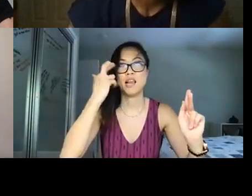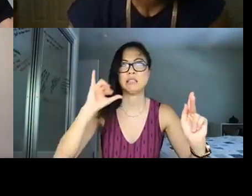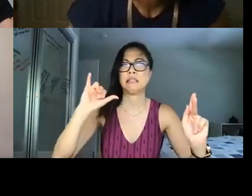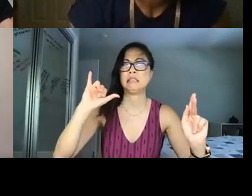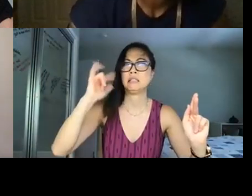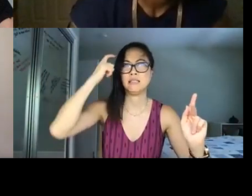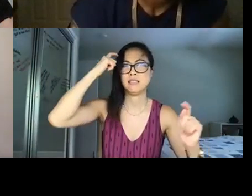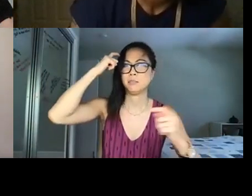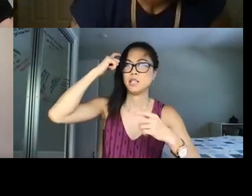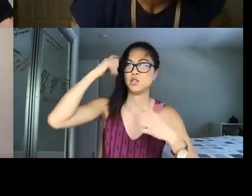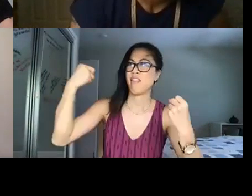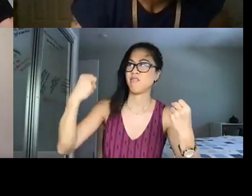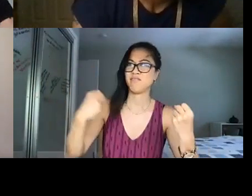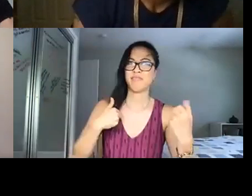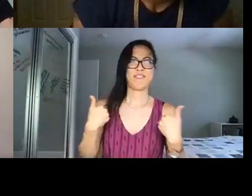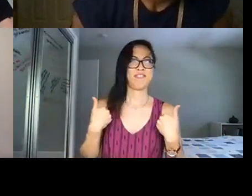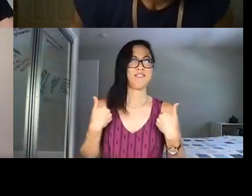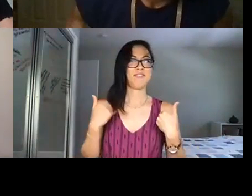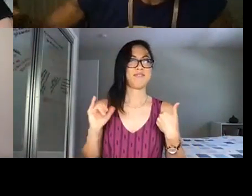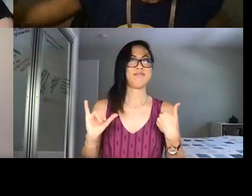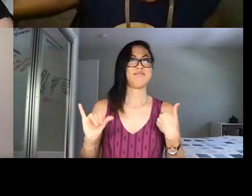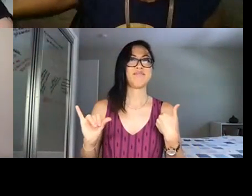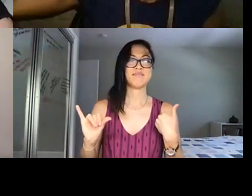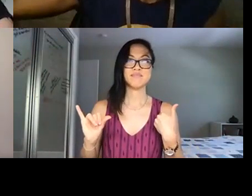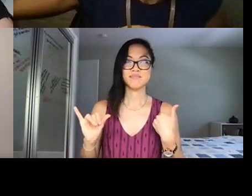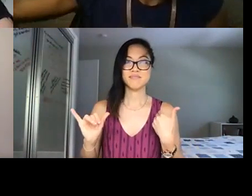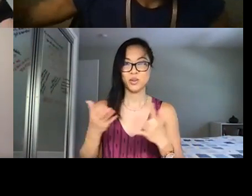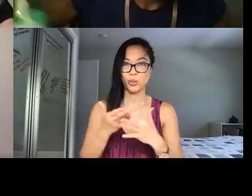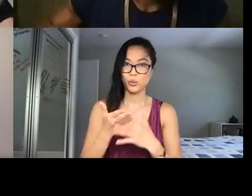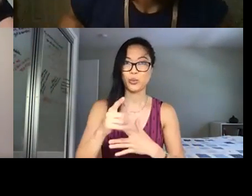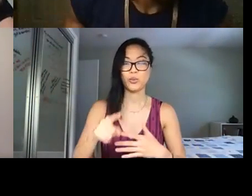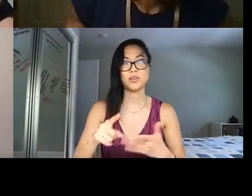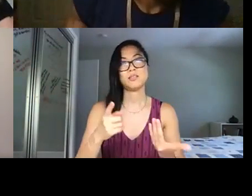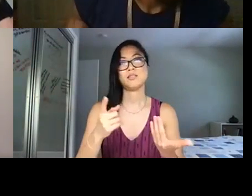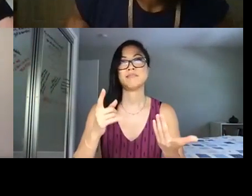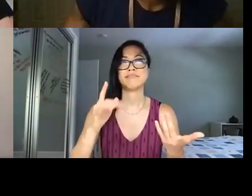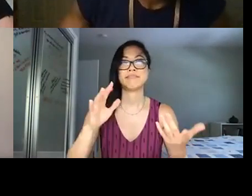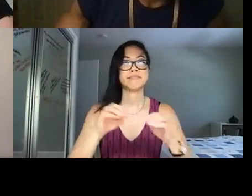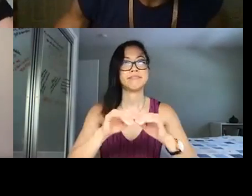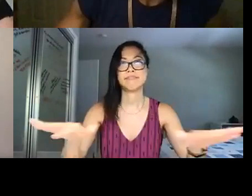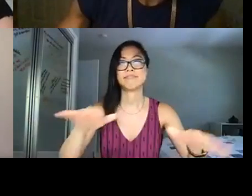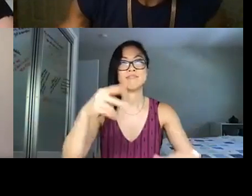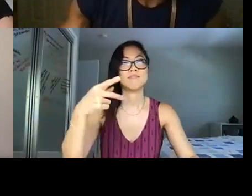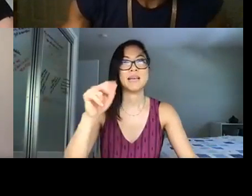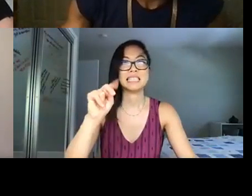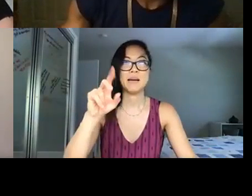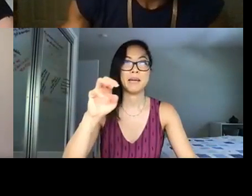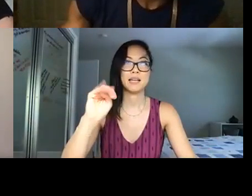yeah. Yeah. Other folks want to jump in in terms of how you're